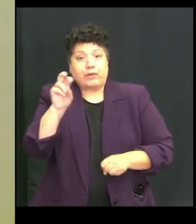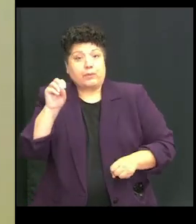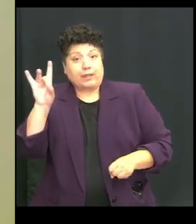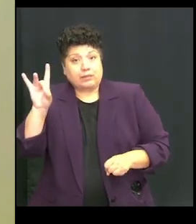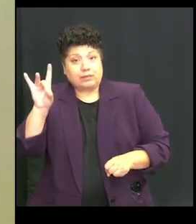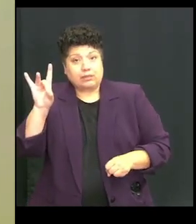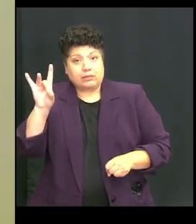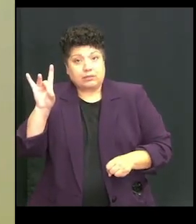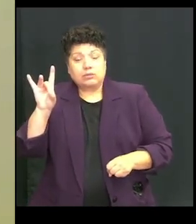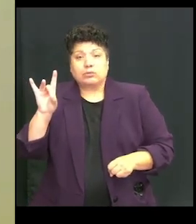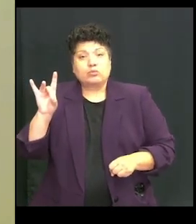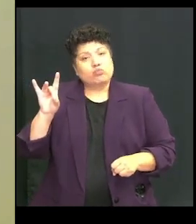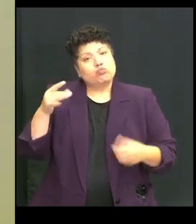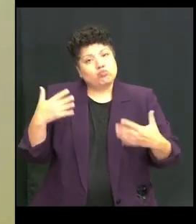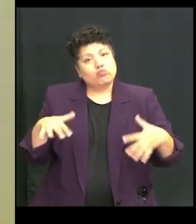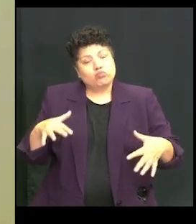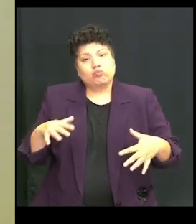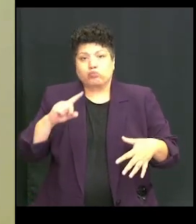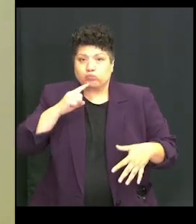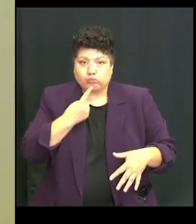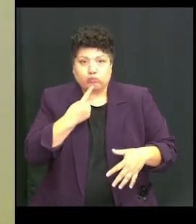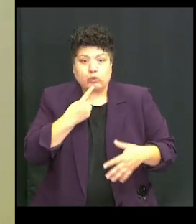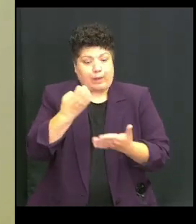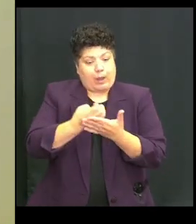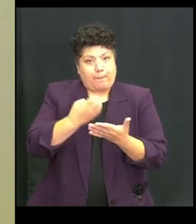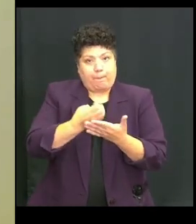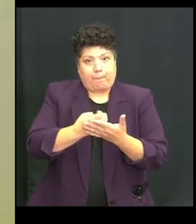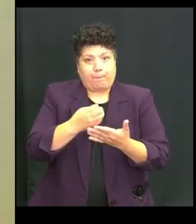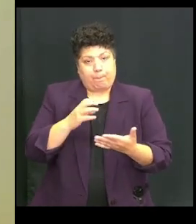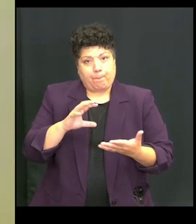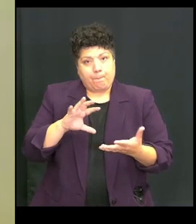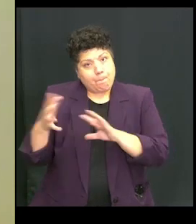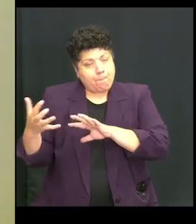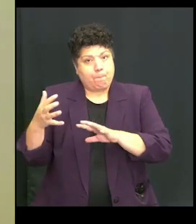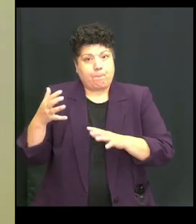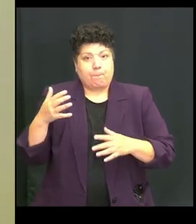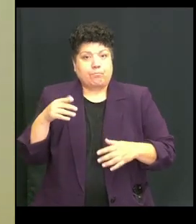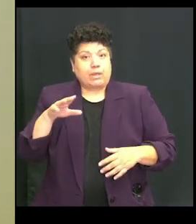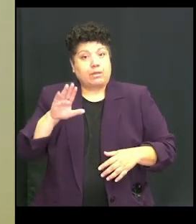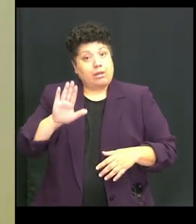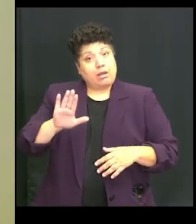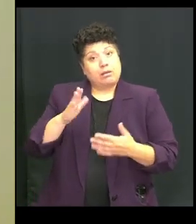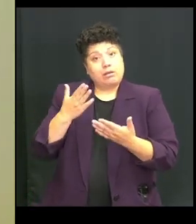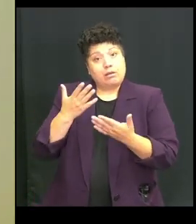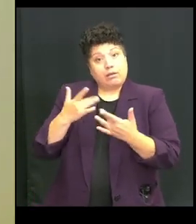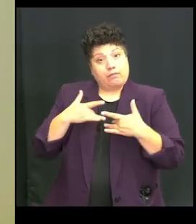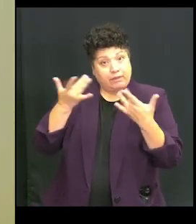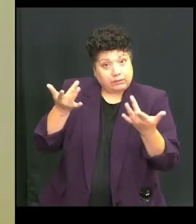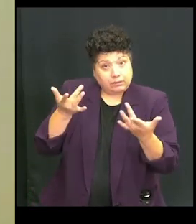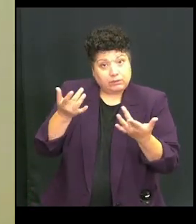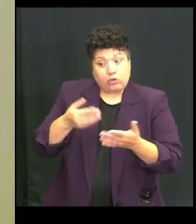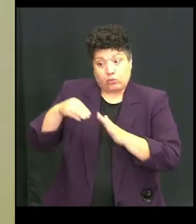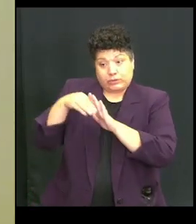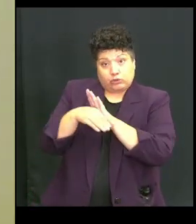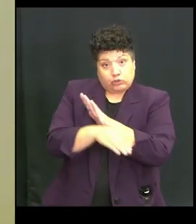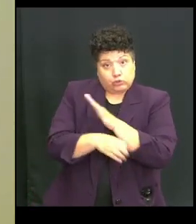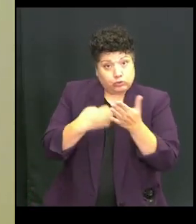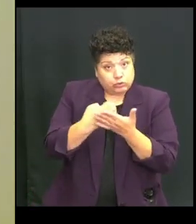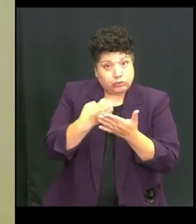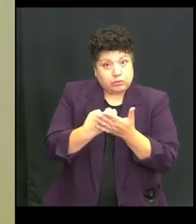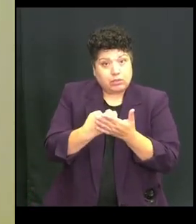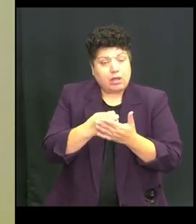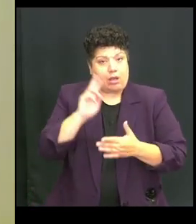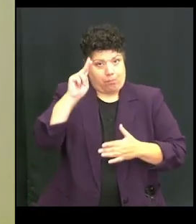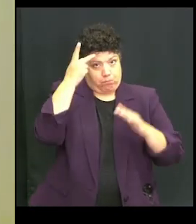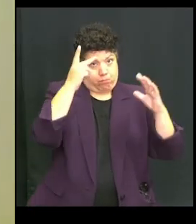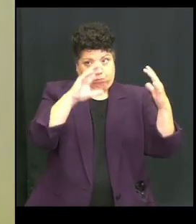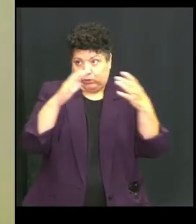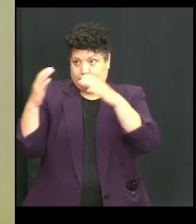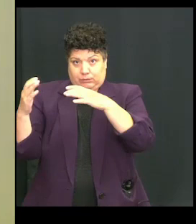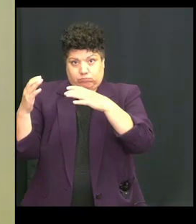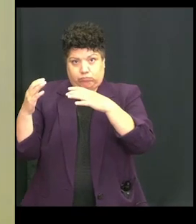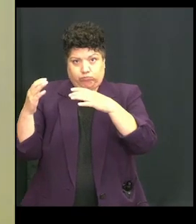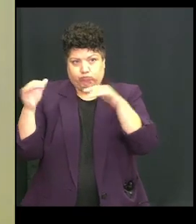which was a really profound economic disruption, when these kinds of events happen,